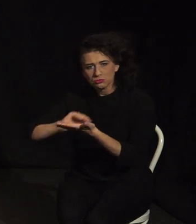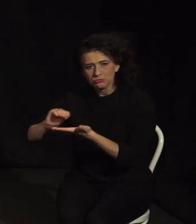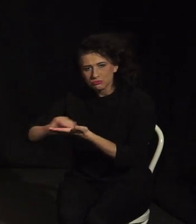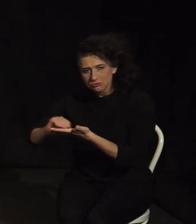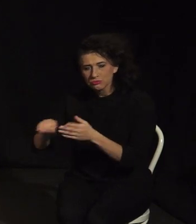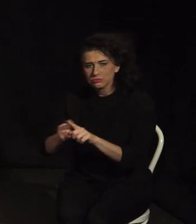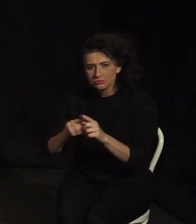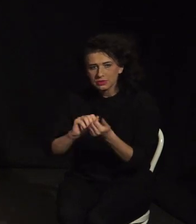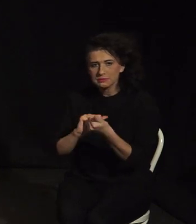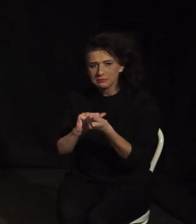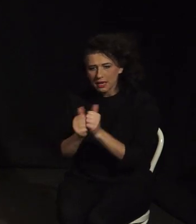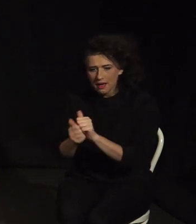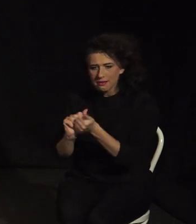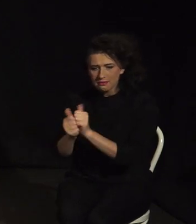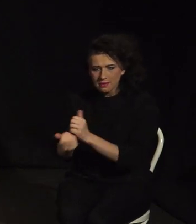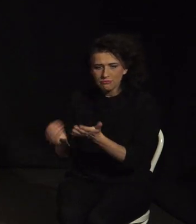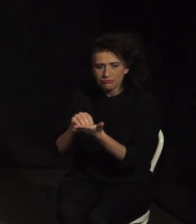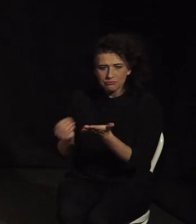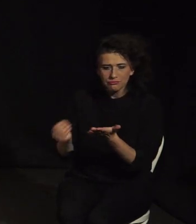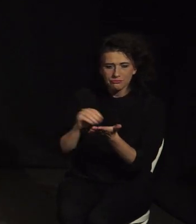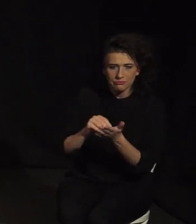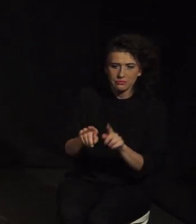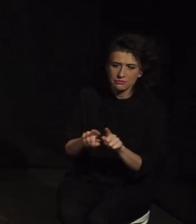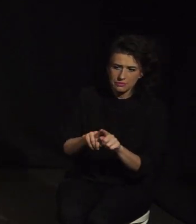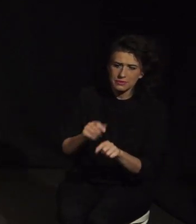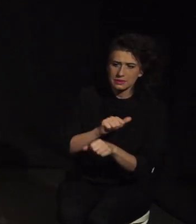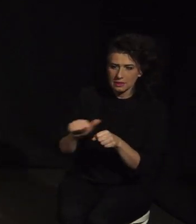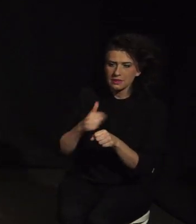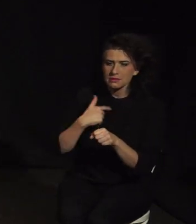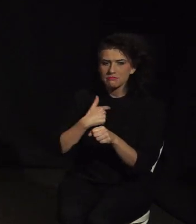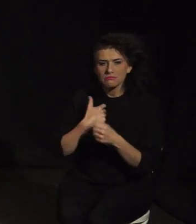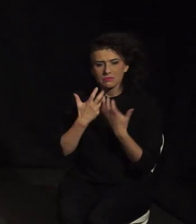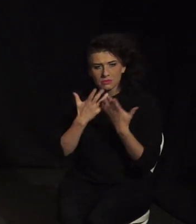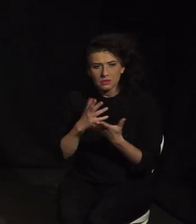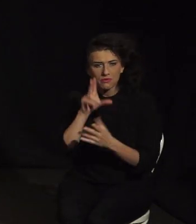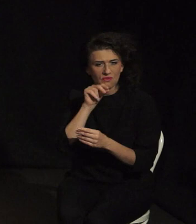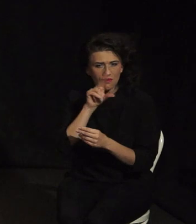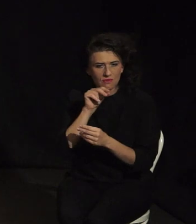I wish we could focus on reciting the epic poem,